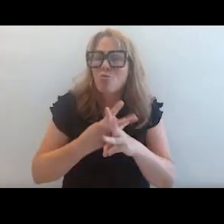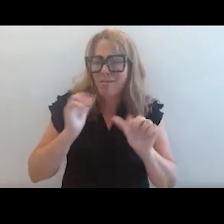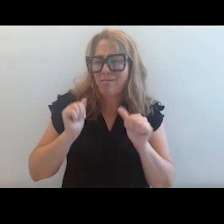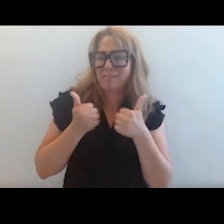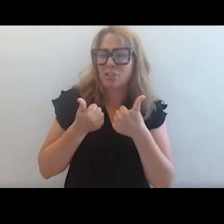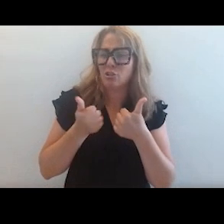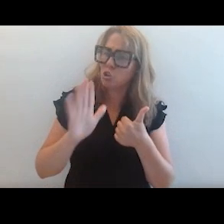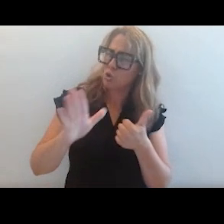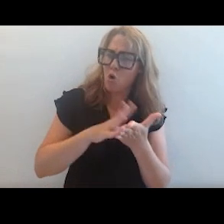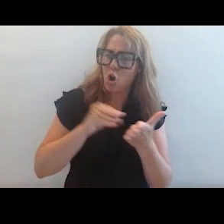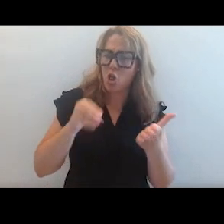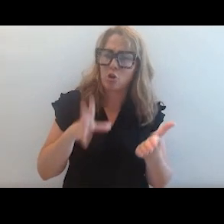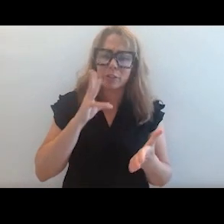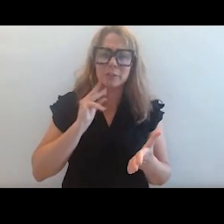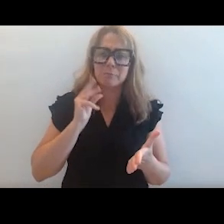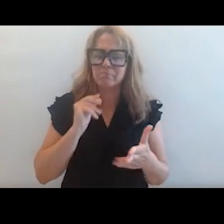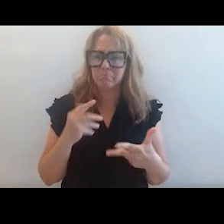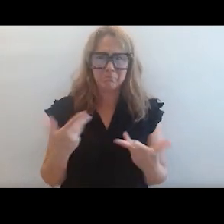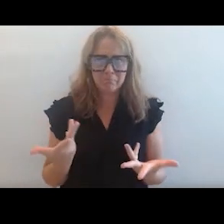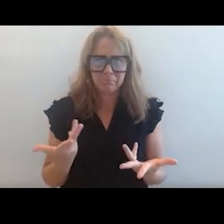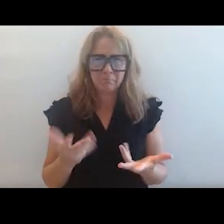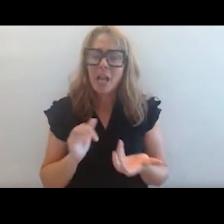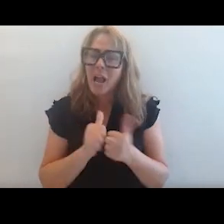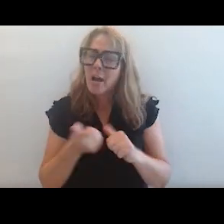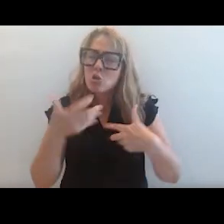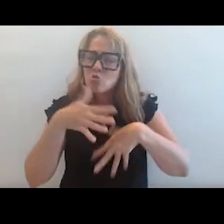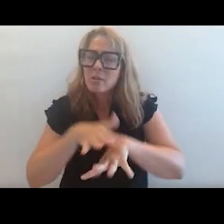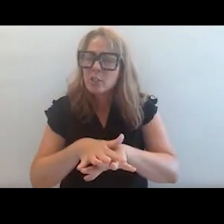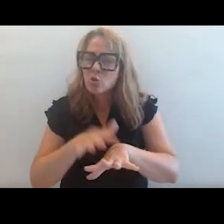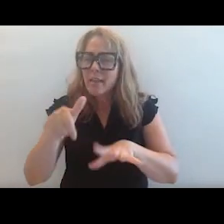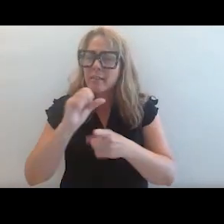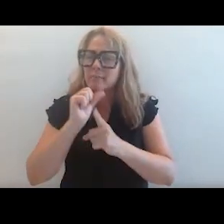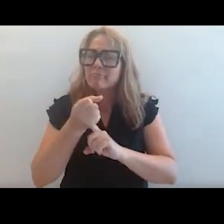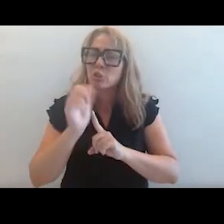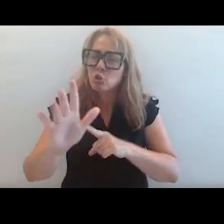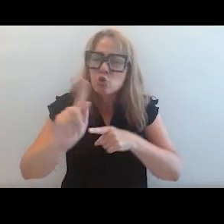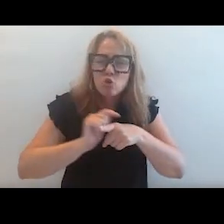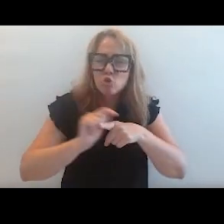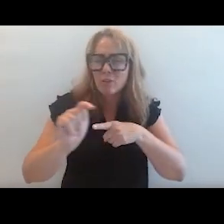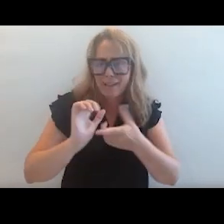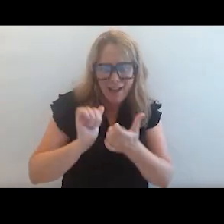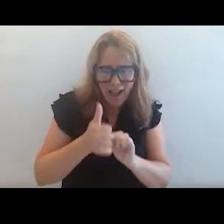learners face? How could you integrate these scenarios into your training?